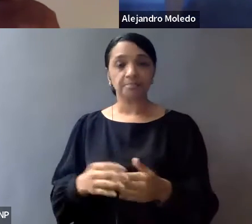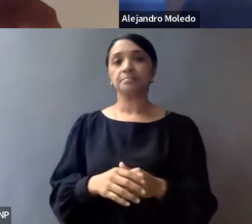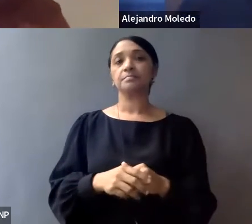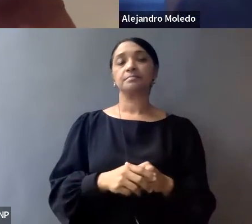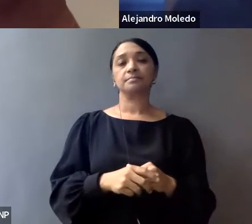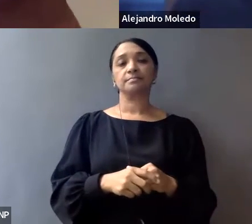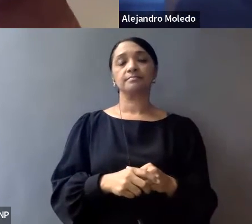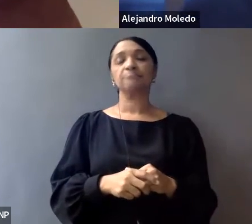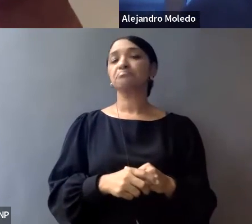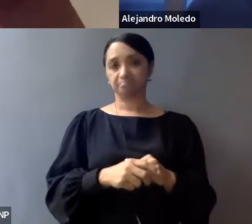OK.